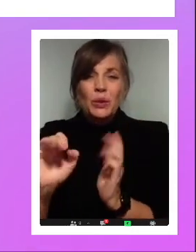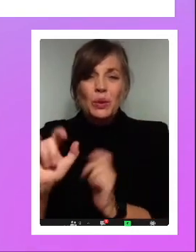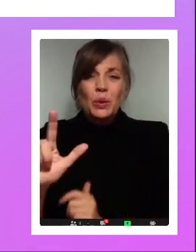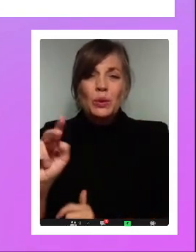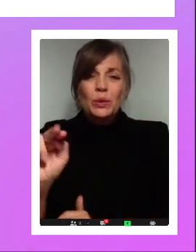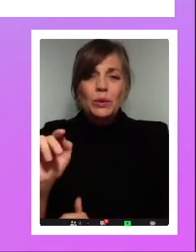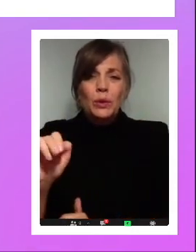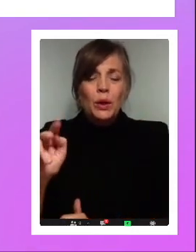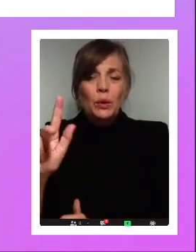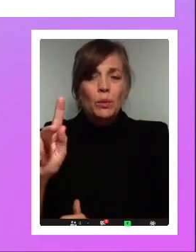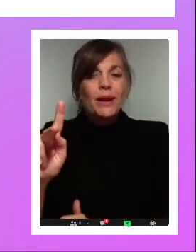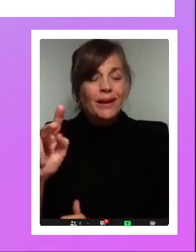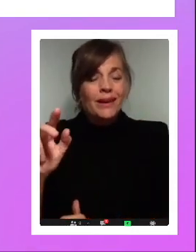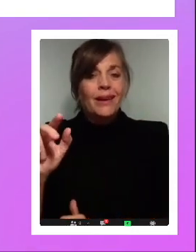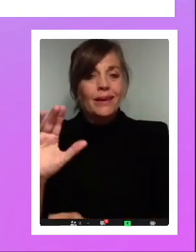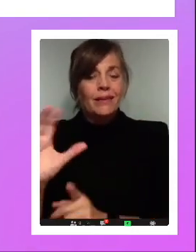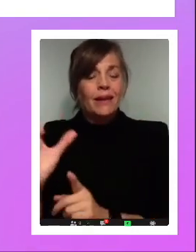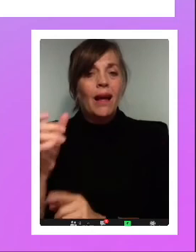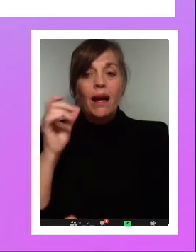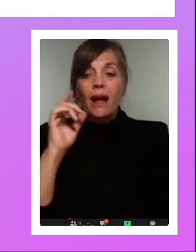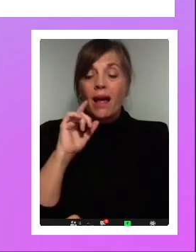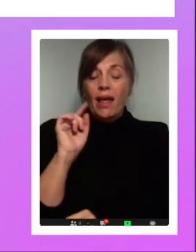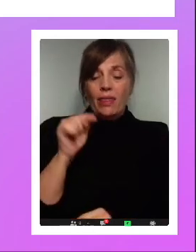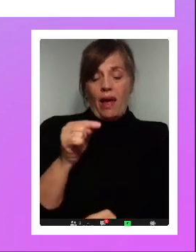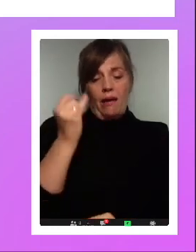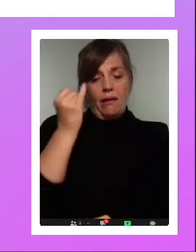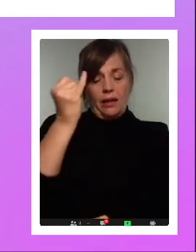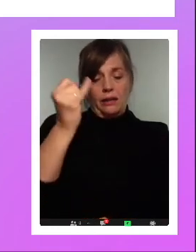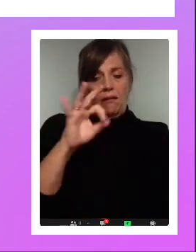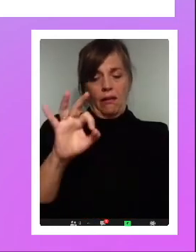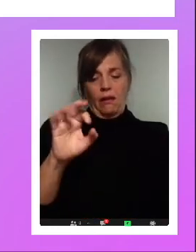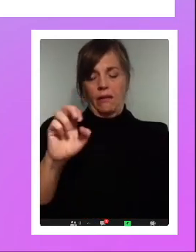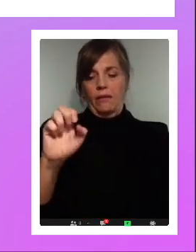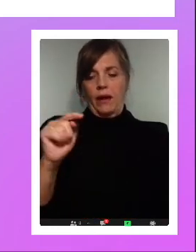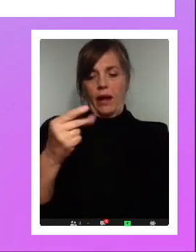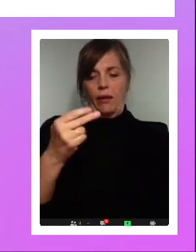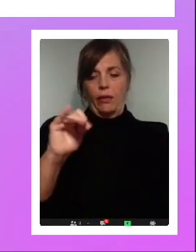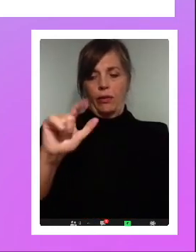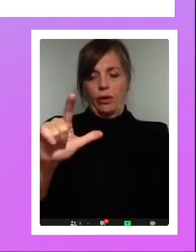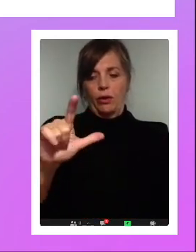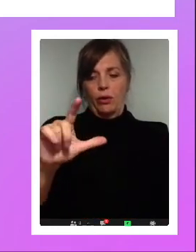the notion of ethical programming has become increasingly important and I would incorporate